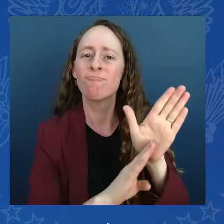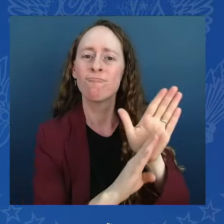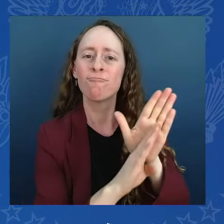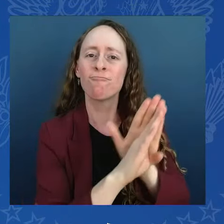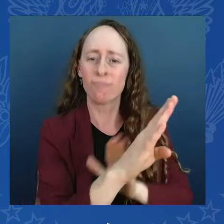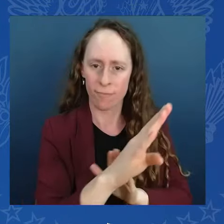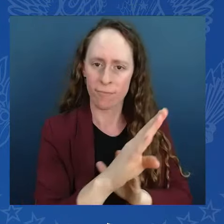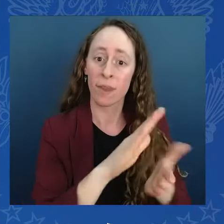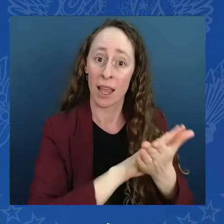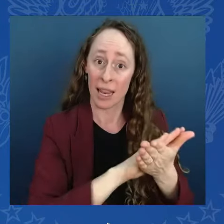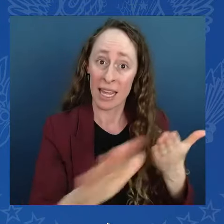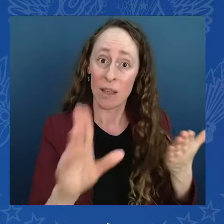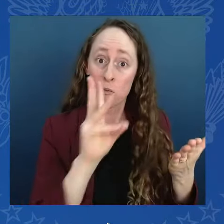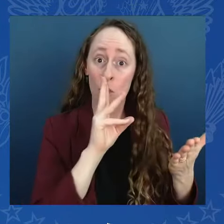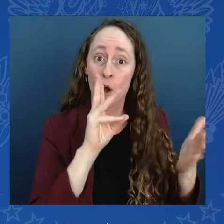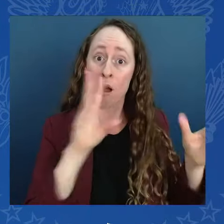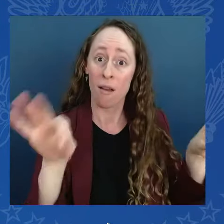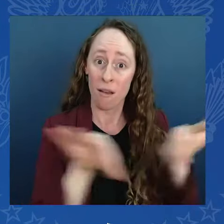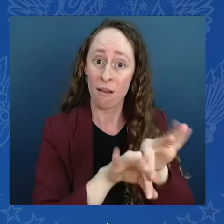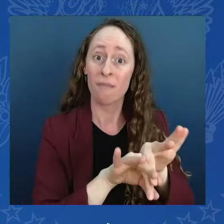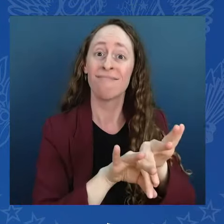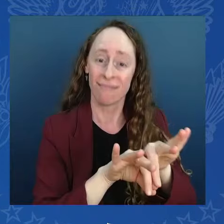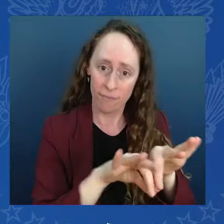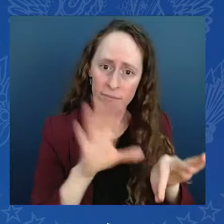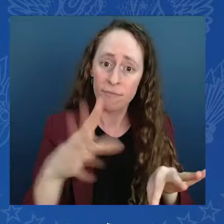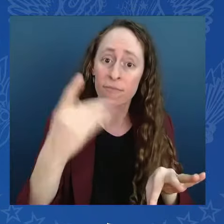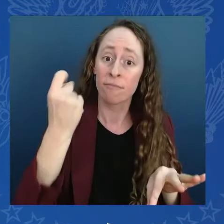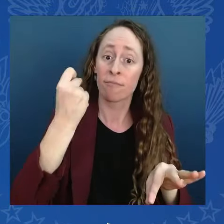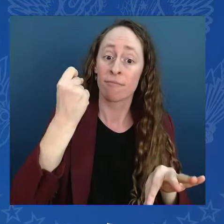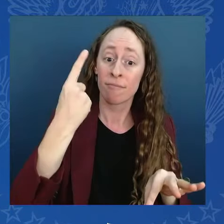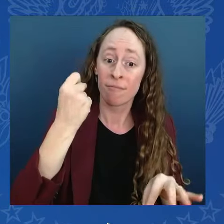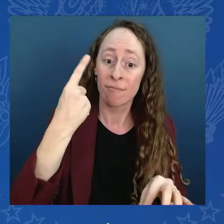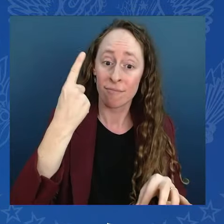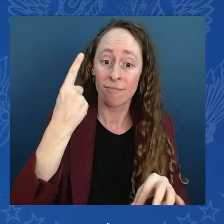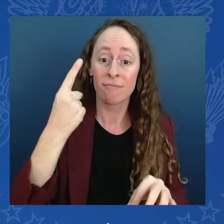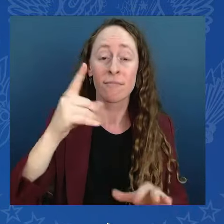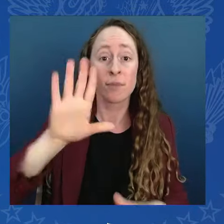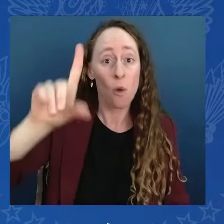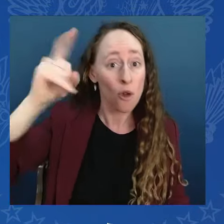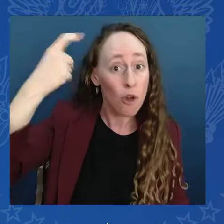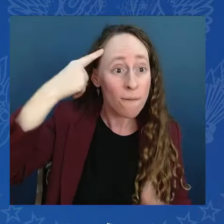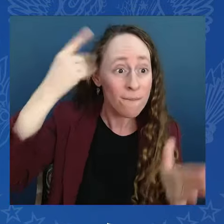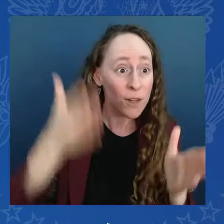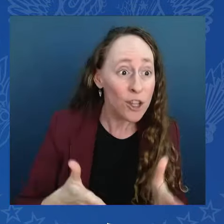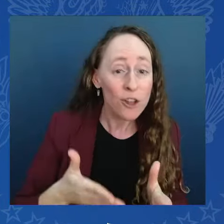and your mayor when I announced nearly $36 million for the 6th Street project.